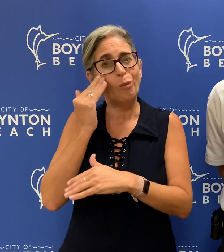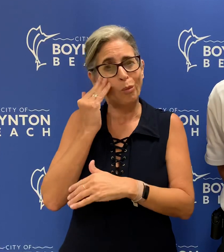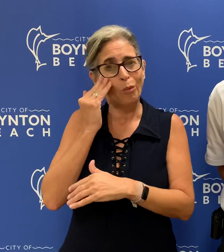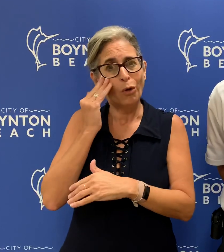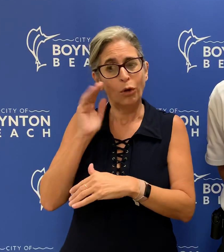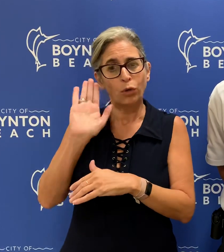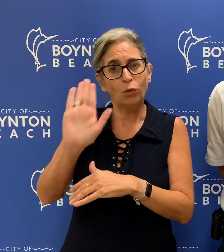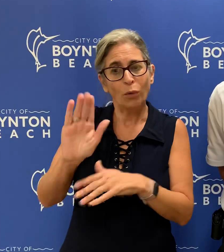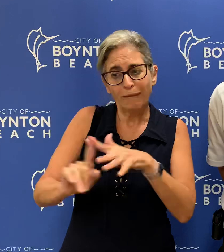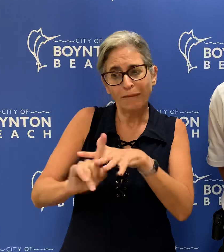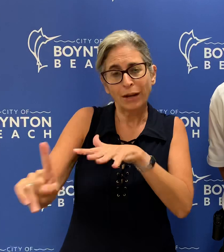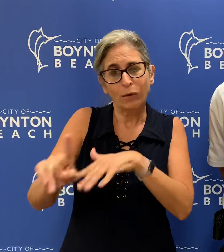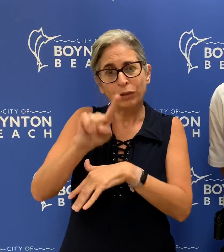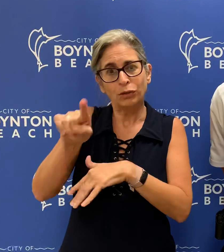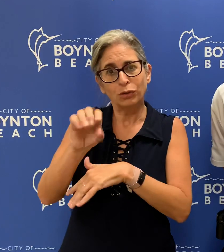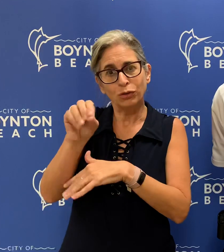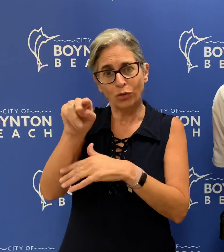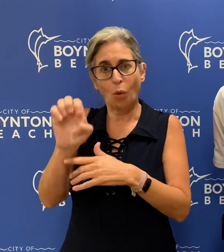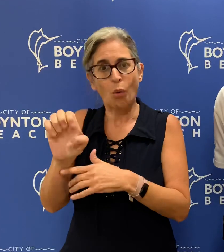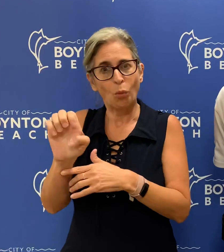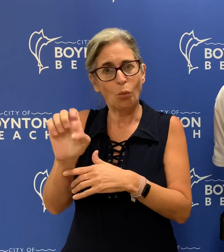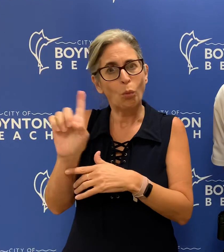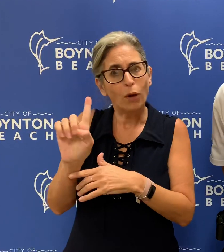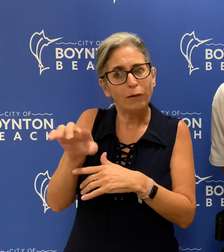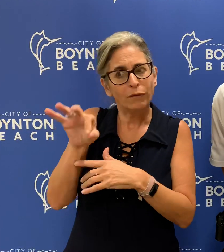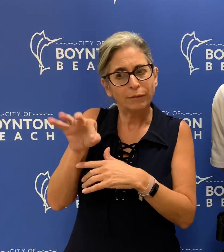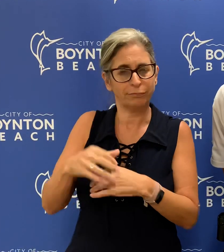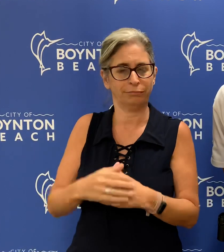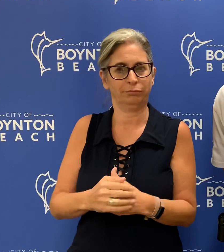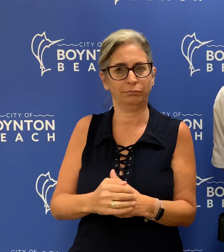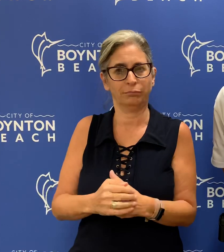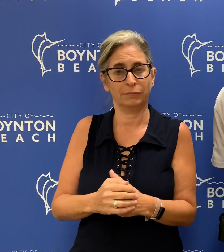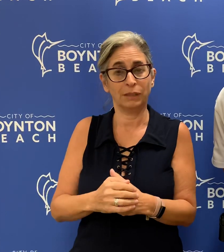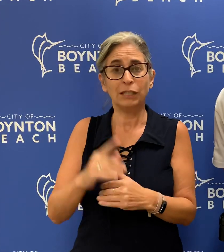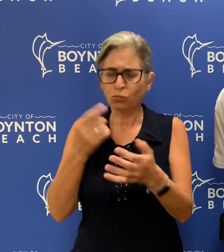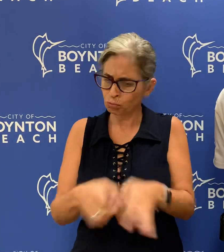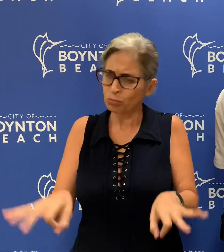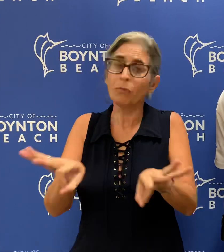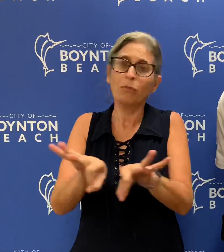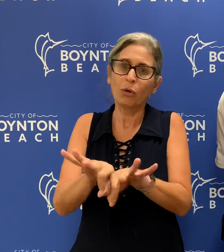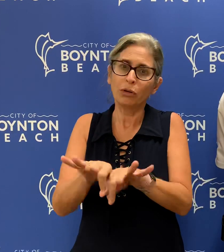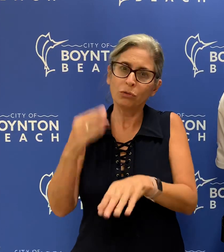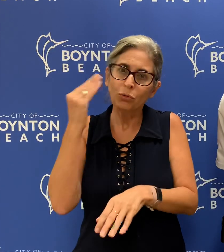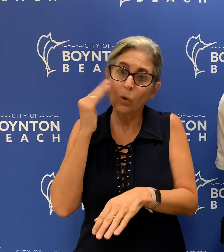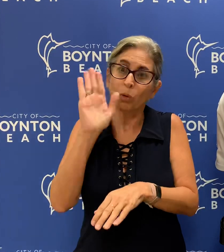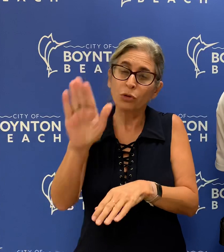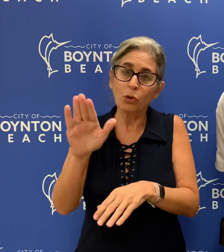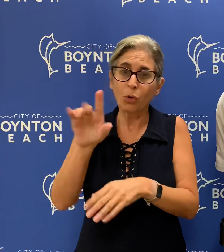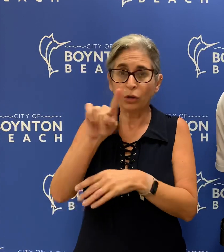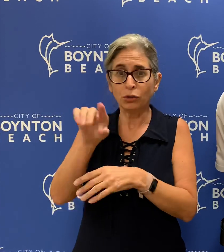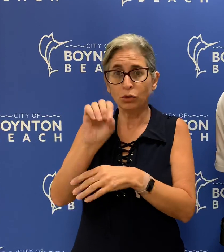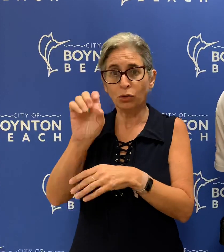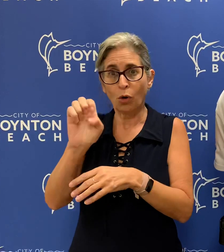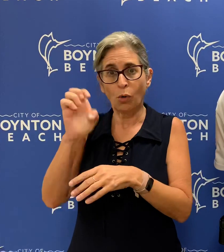their evacuation zone. It is important to know your evacuation zone, in the event